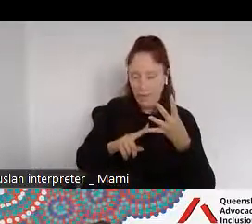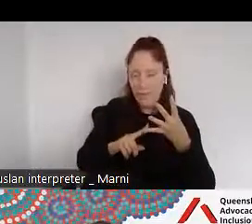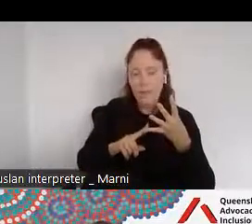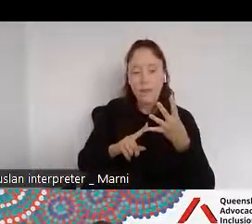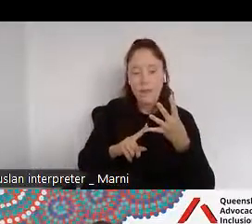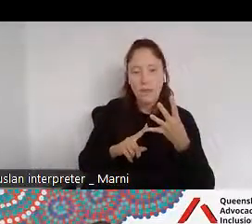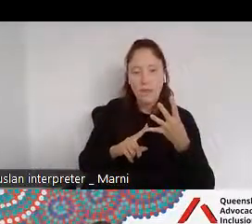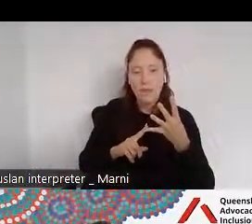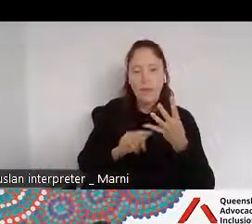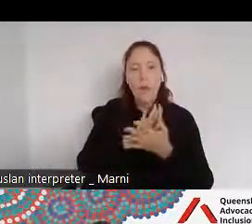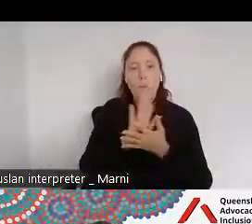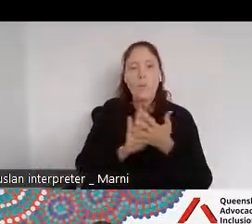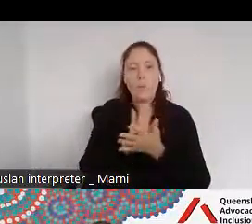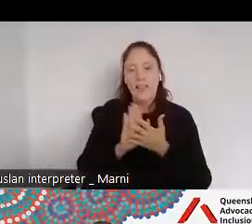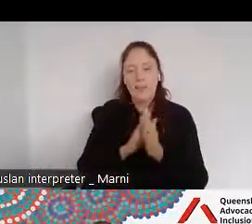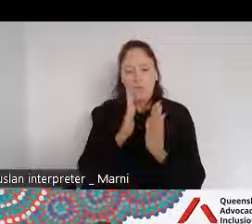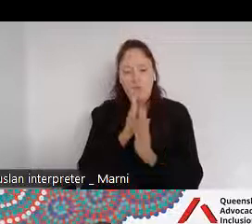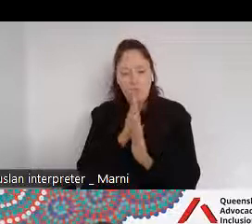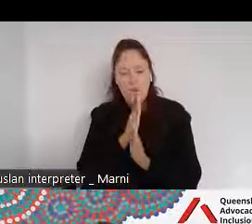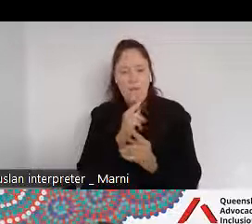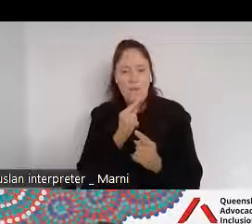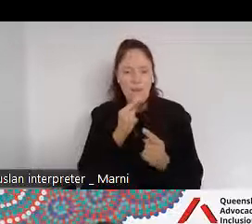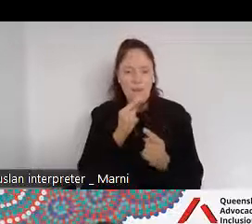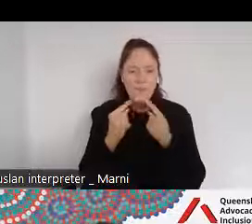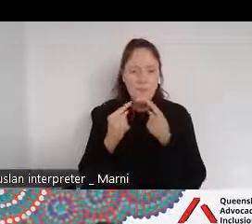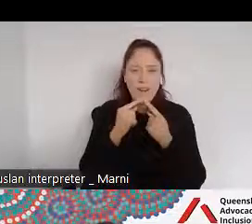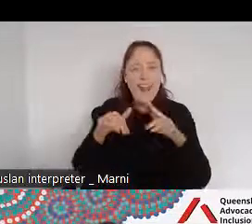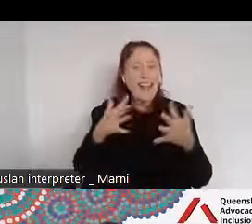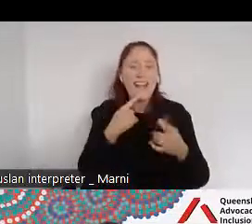including an active party, a document or any information that the tribunal has before it.